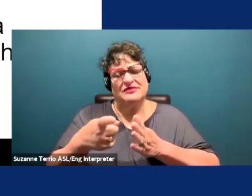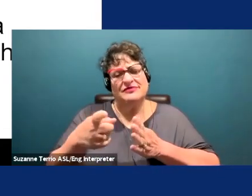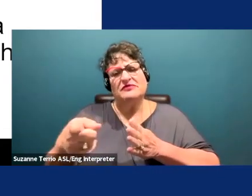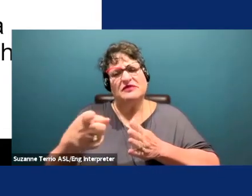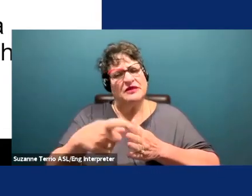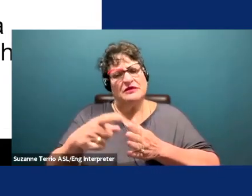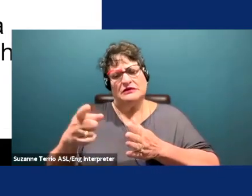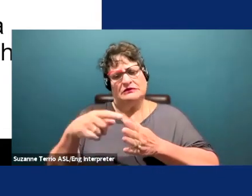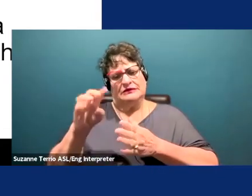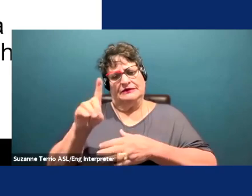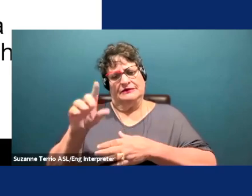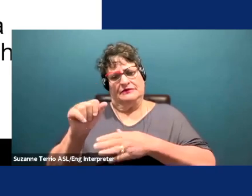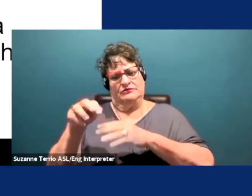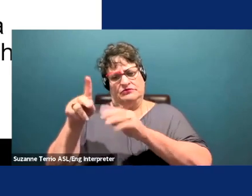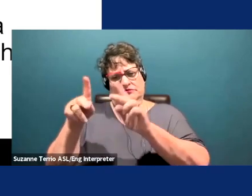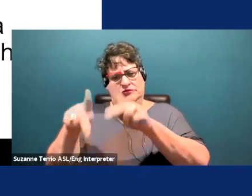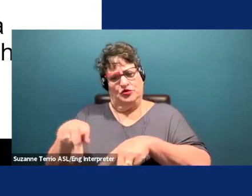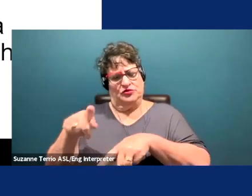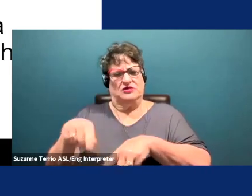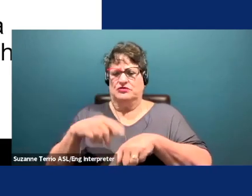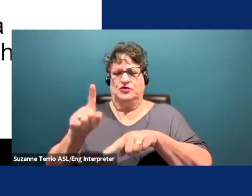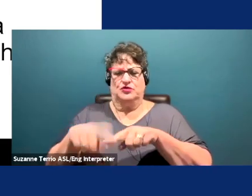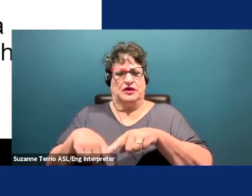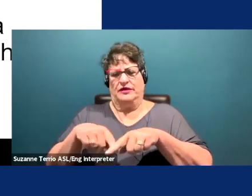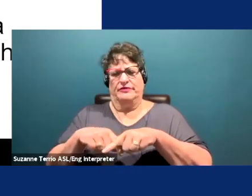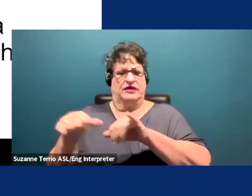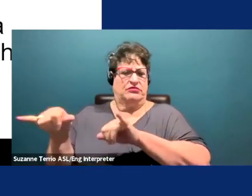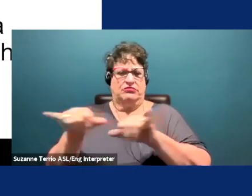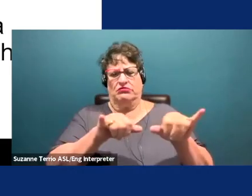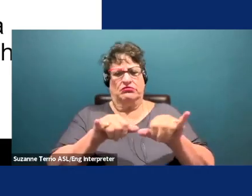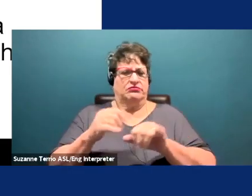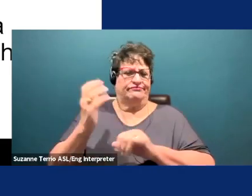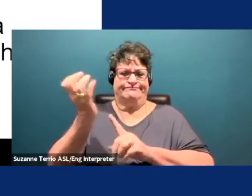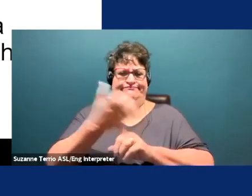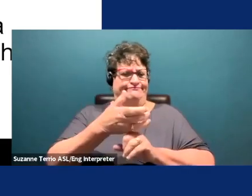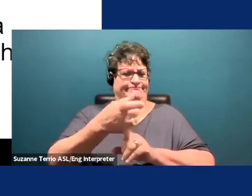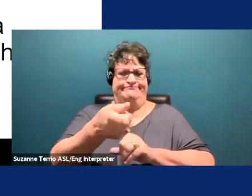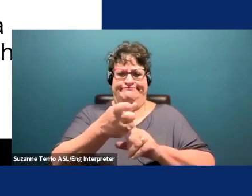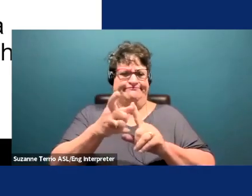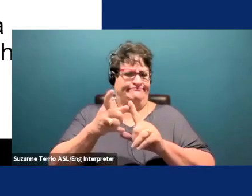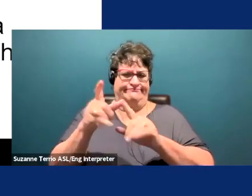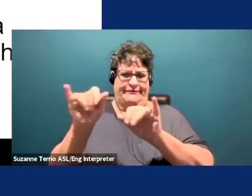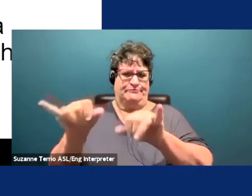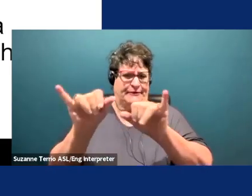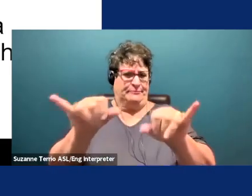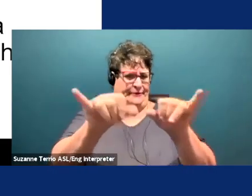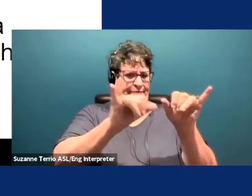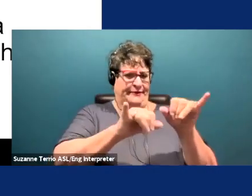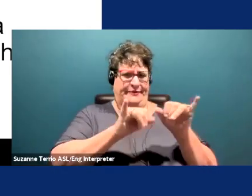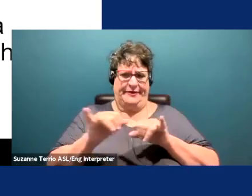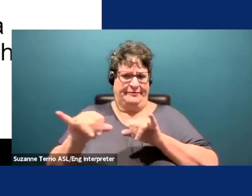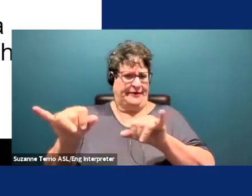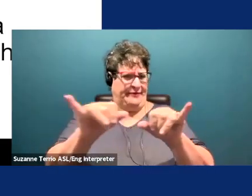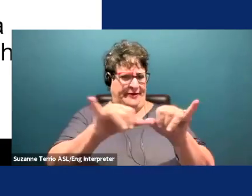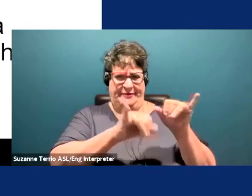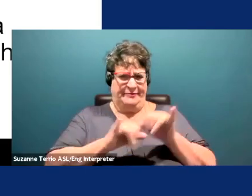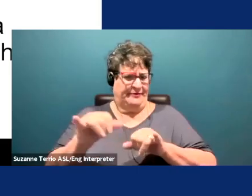of generalizations or stereotypes. So some examples of prohibited type of treatment is removing